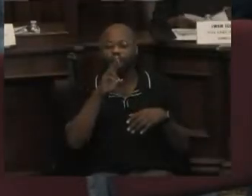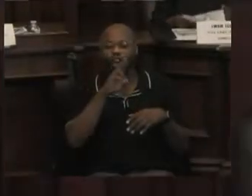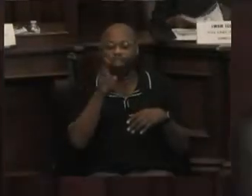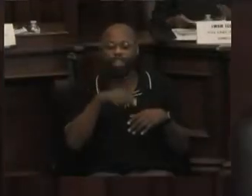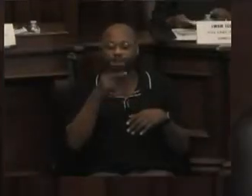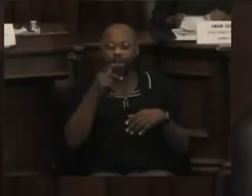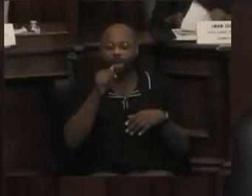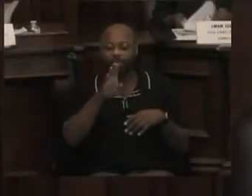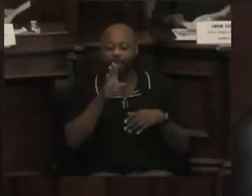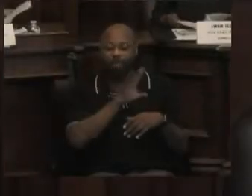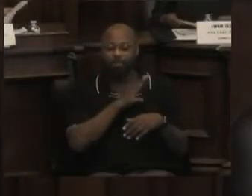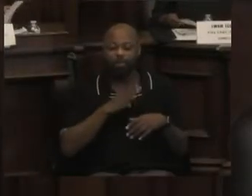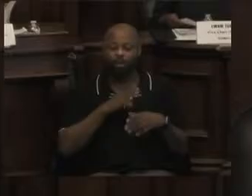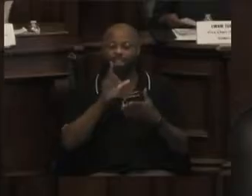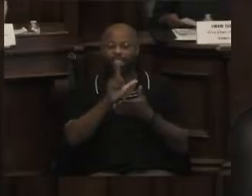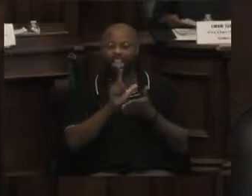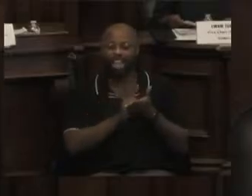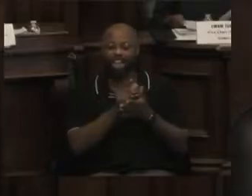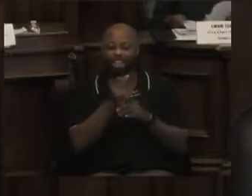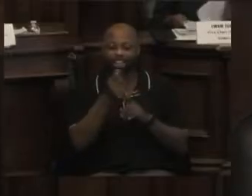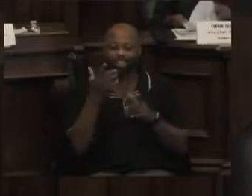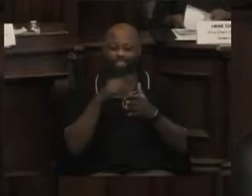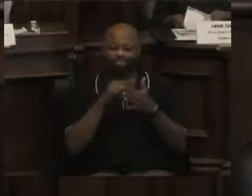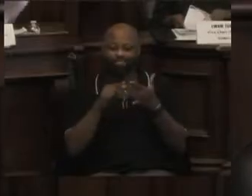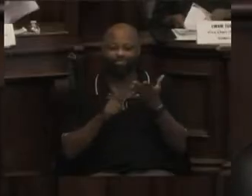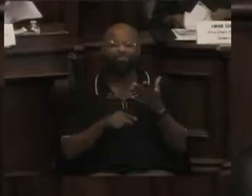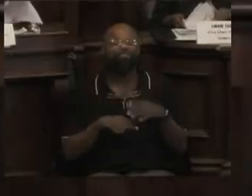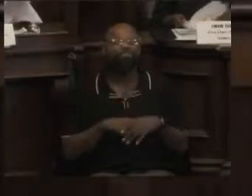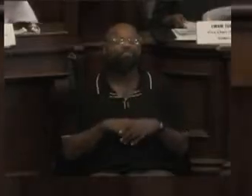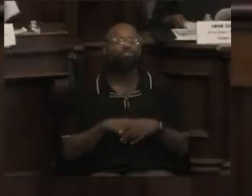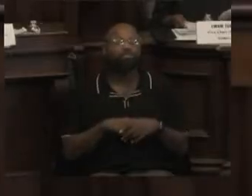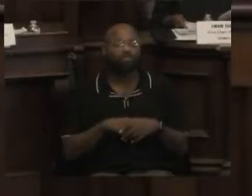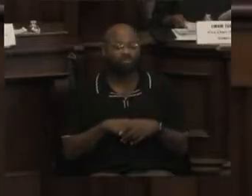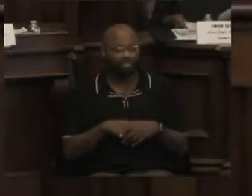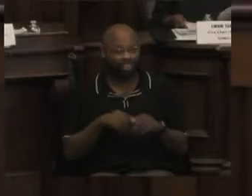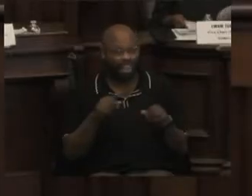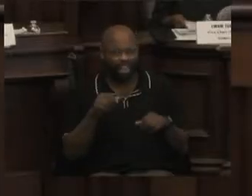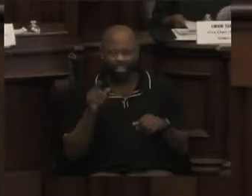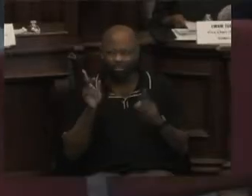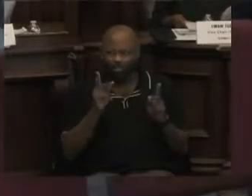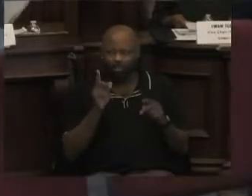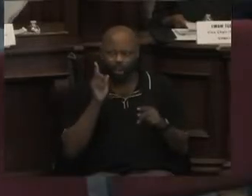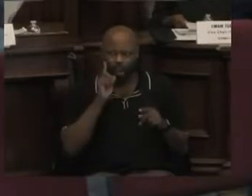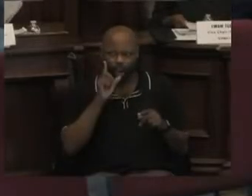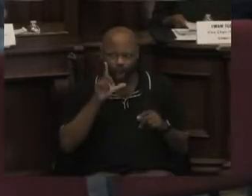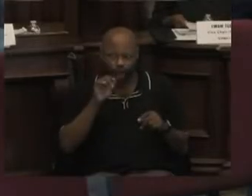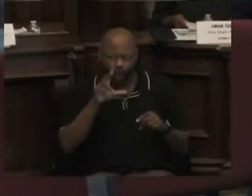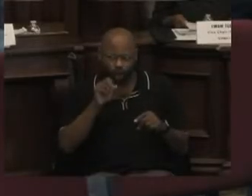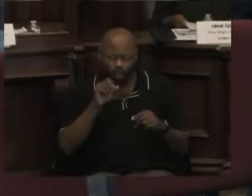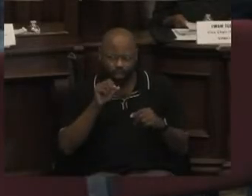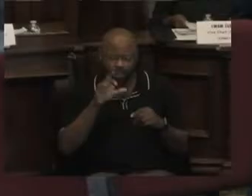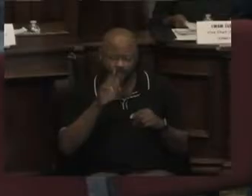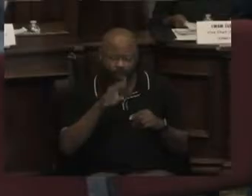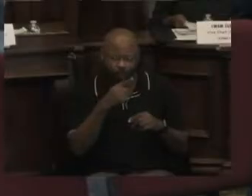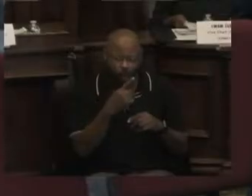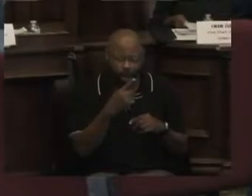Public explainer Understanding the Rochester Police Accountability Board litigation.